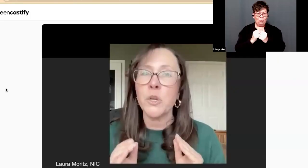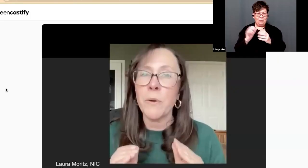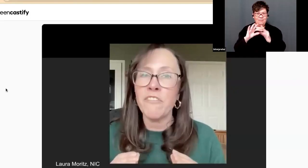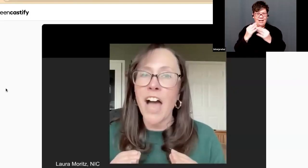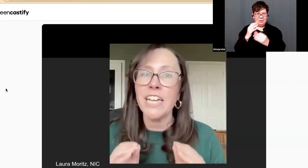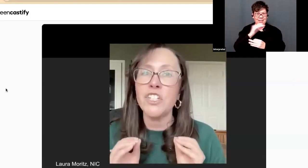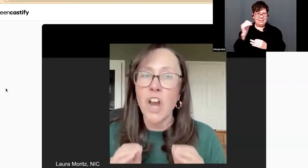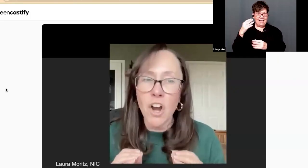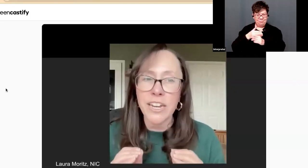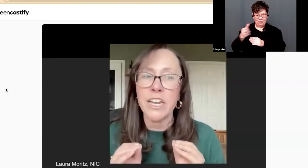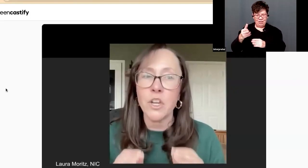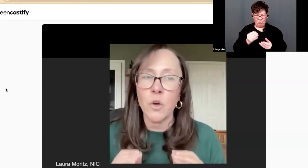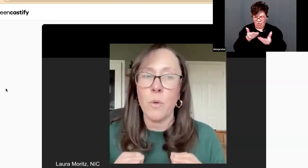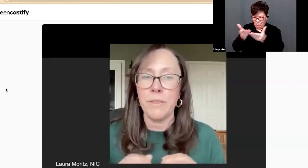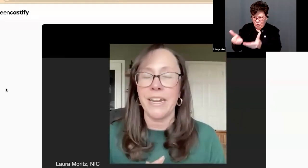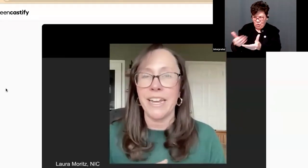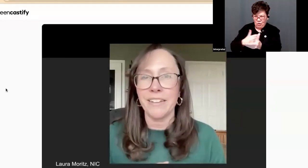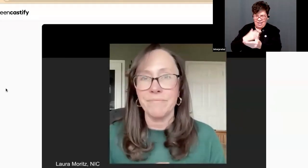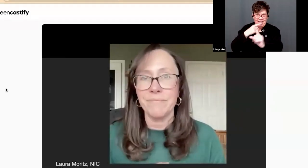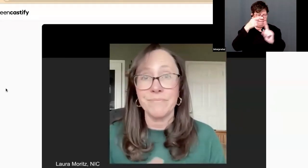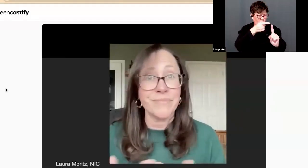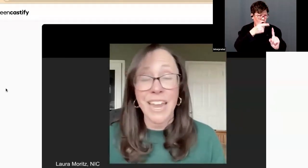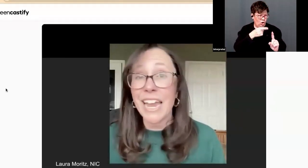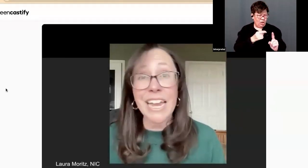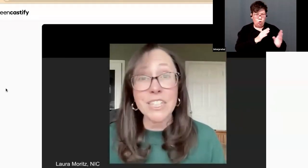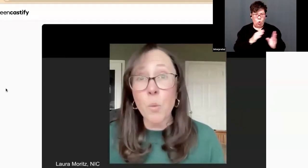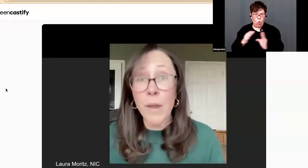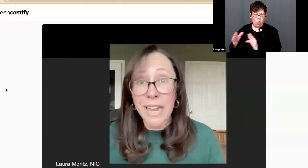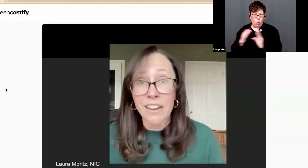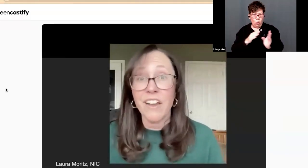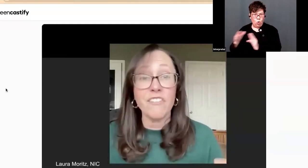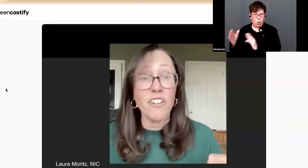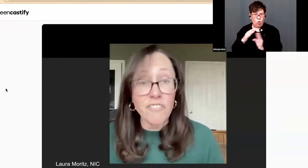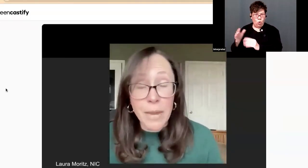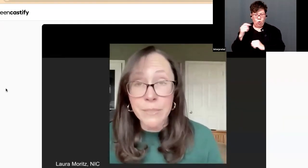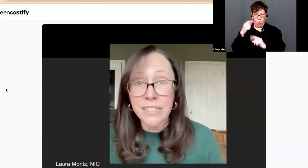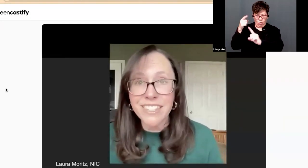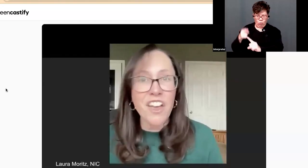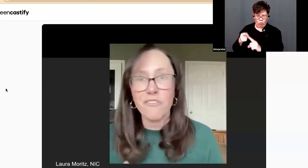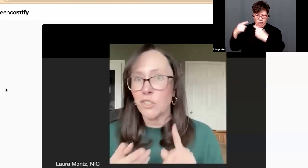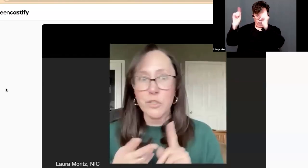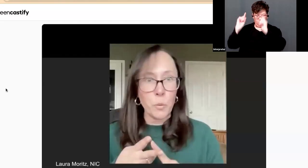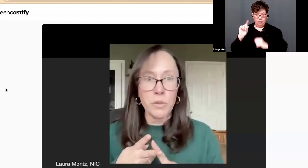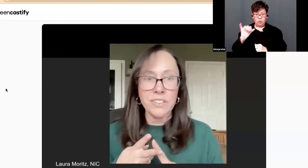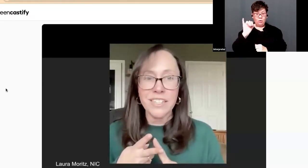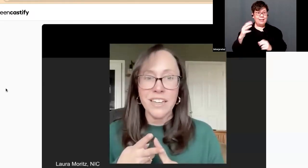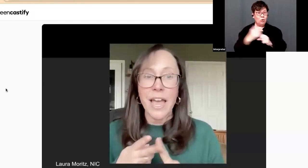to provide targeted goal planning. It's a win for families, for schools,